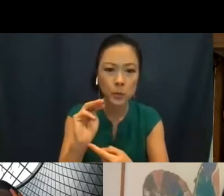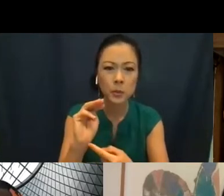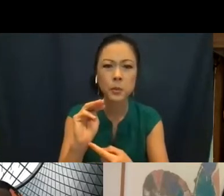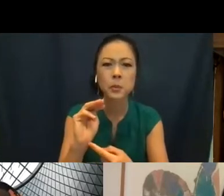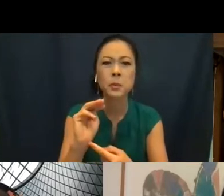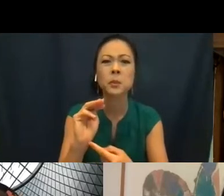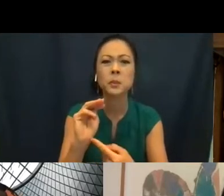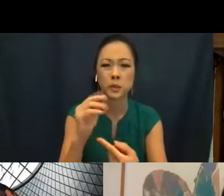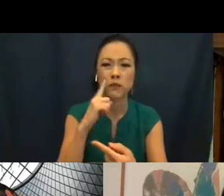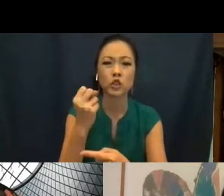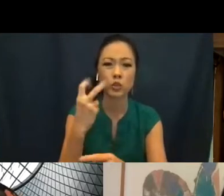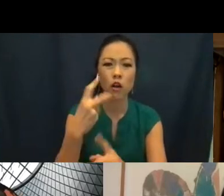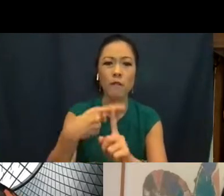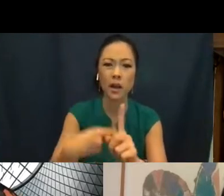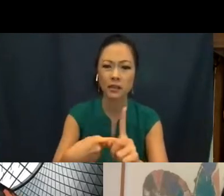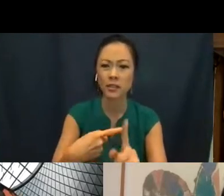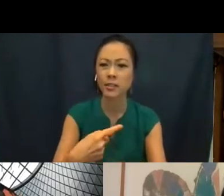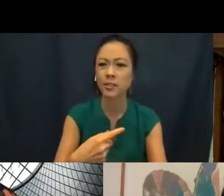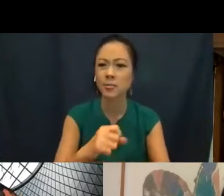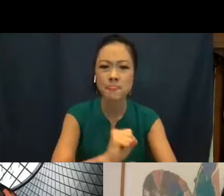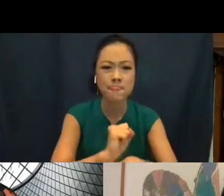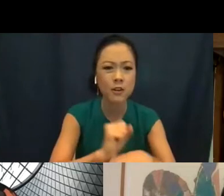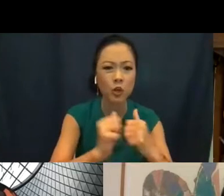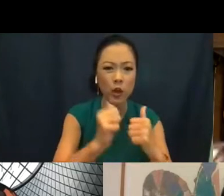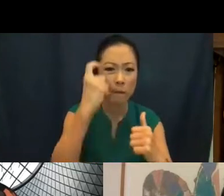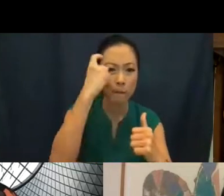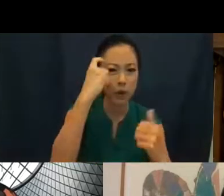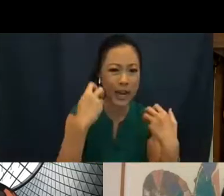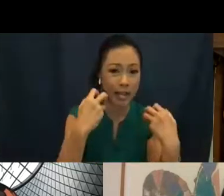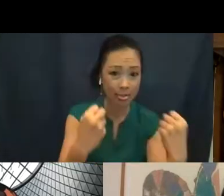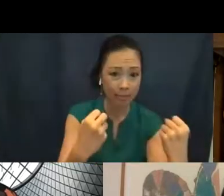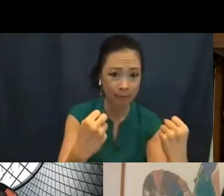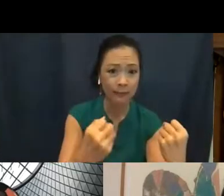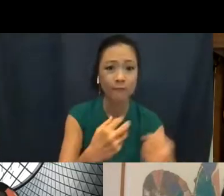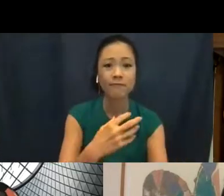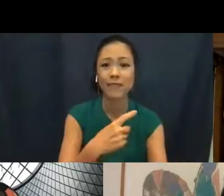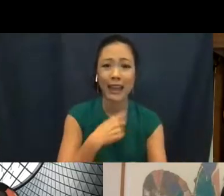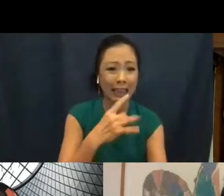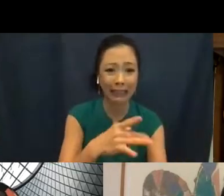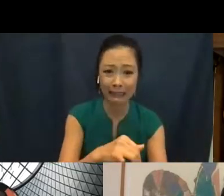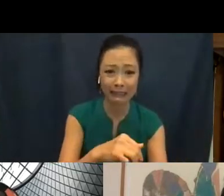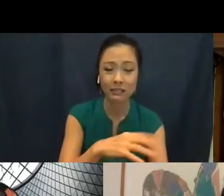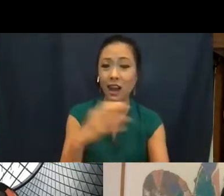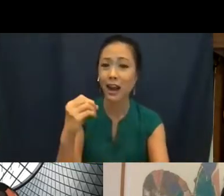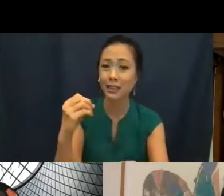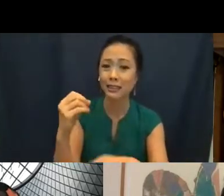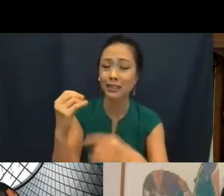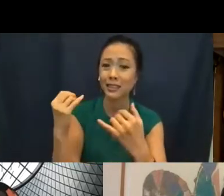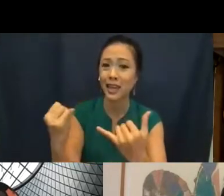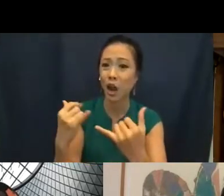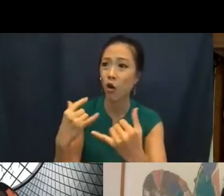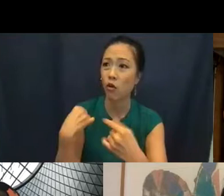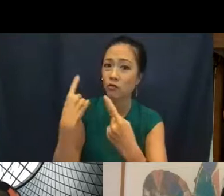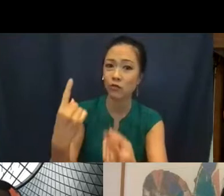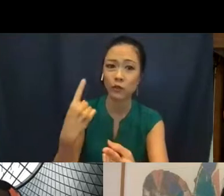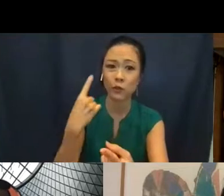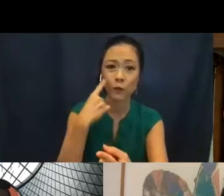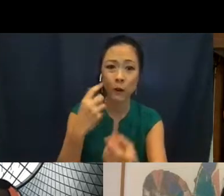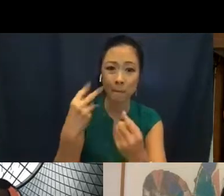I have been Skyping with my family for years and I'm both grateful for technology and I